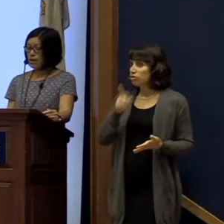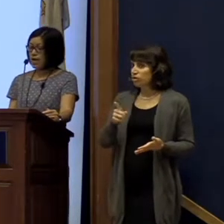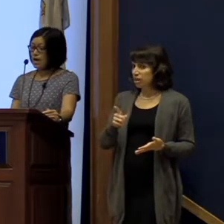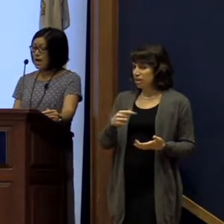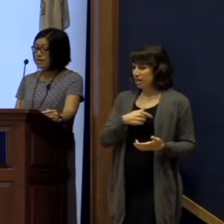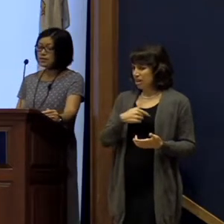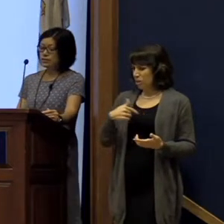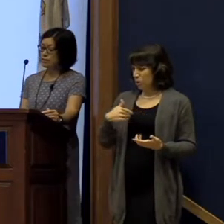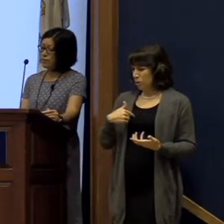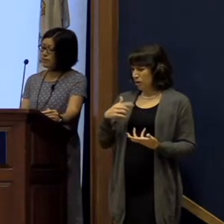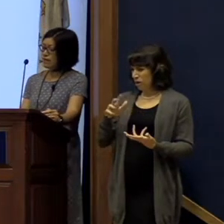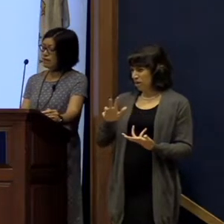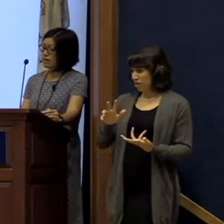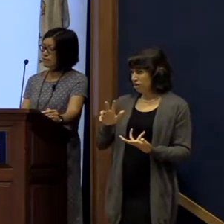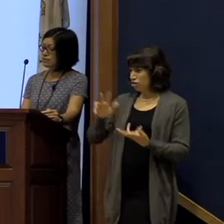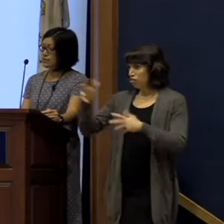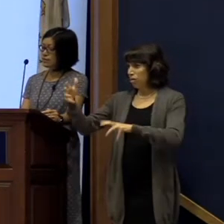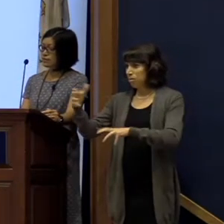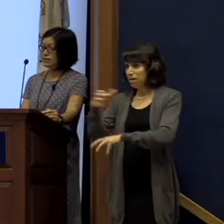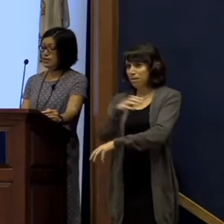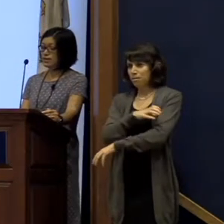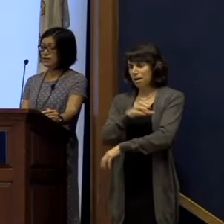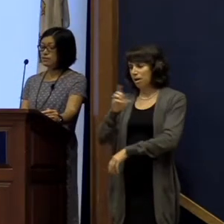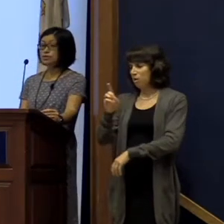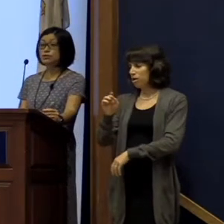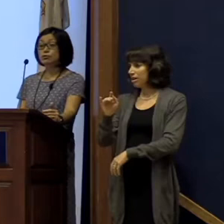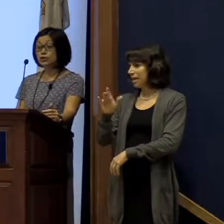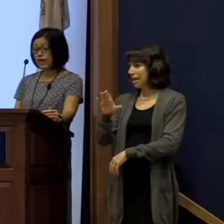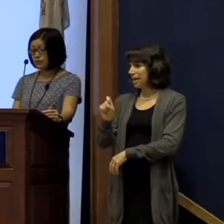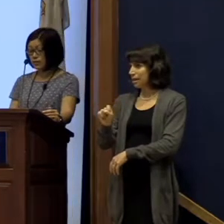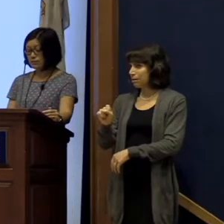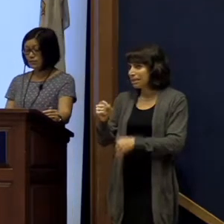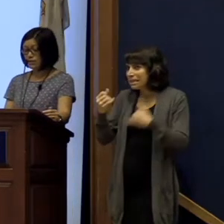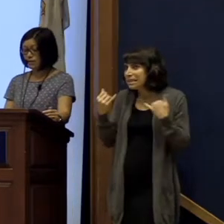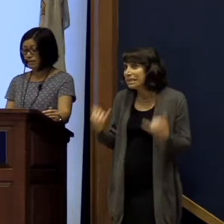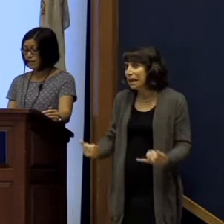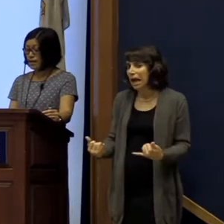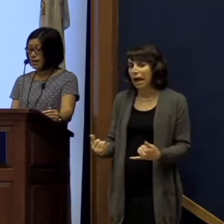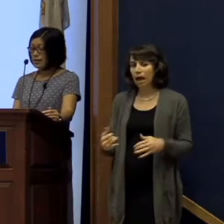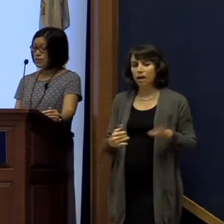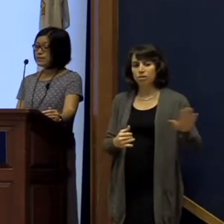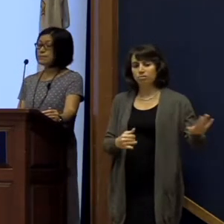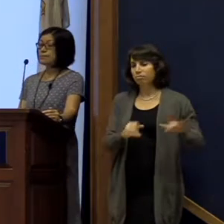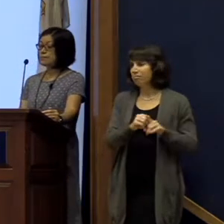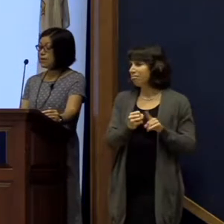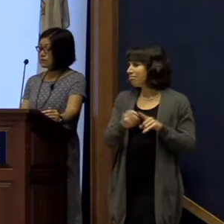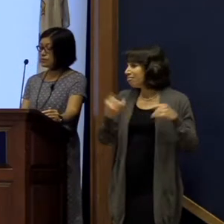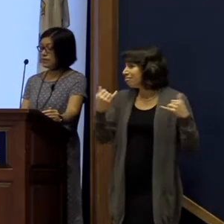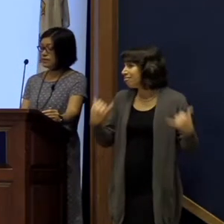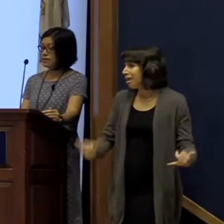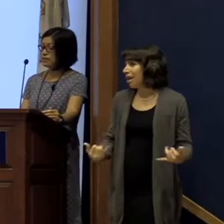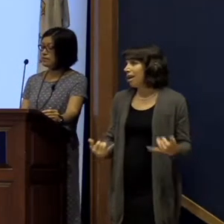Other transformative outcomes include expanding youth social networks for STEM in ways that promote greater inclusivity